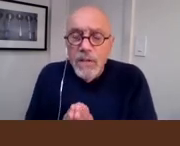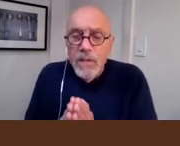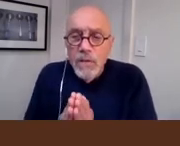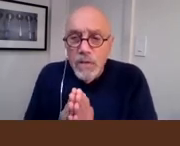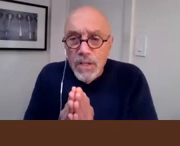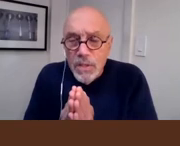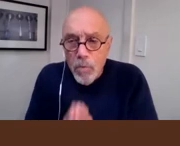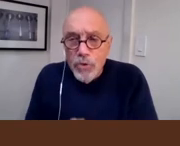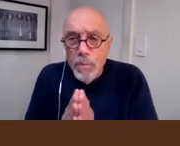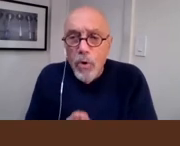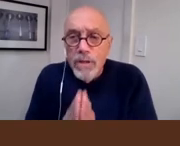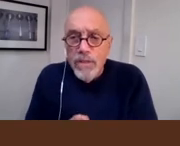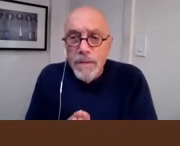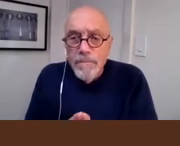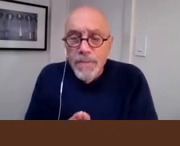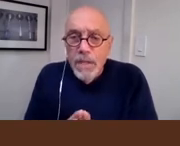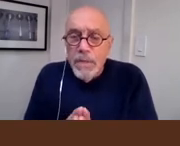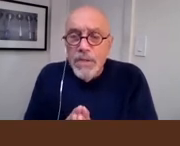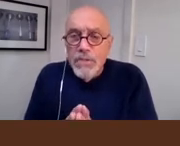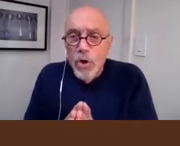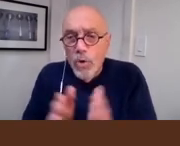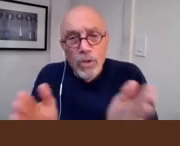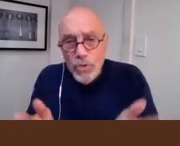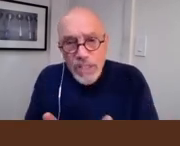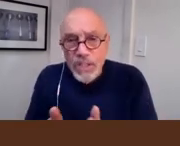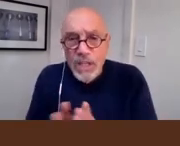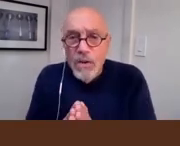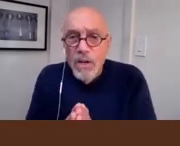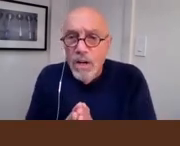That is the most important thing. Because no one who was listening here,